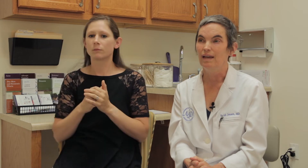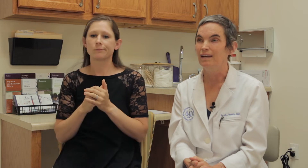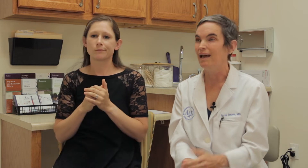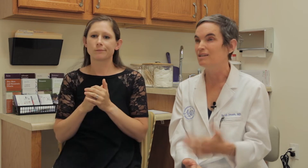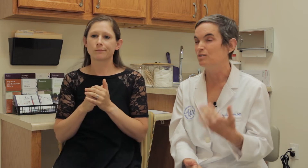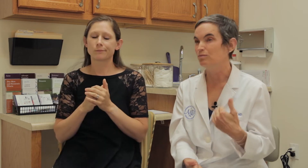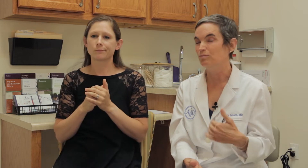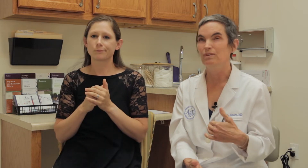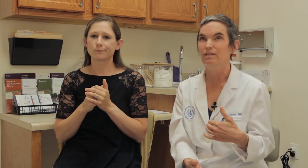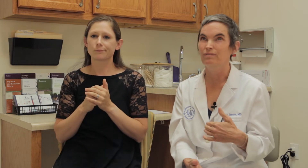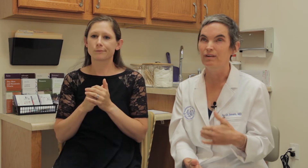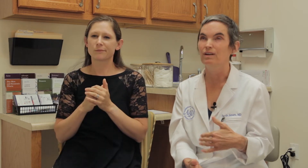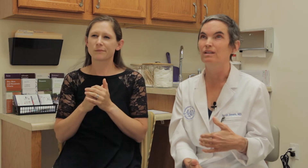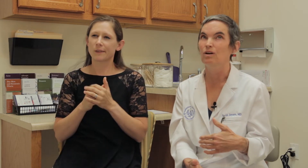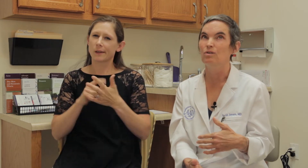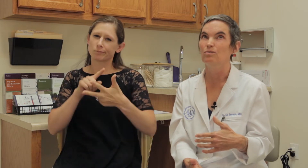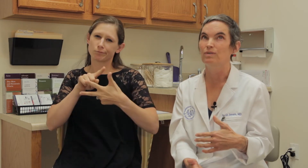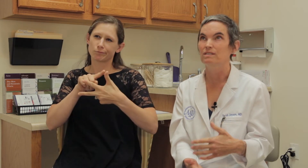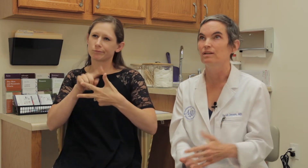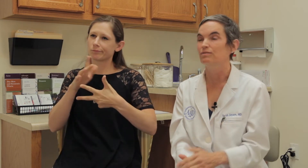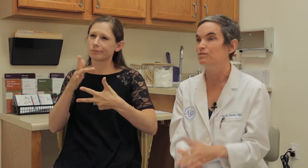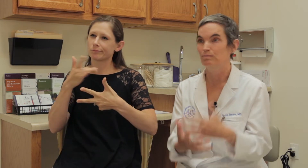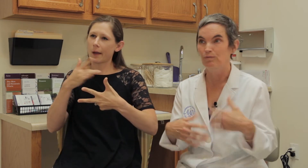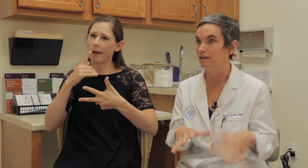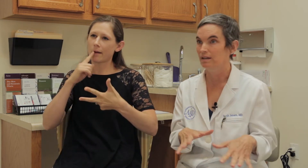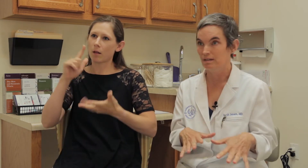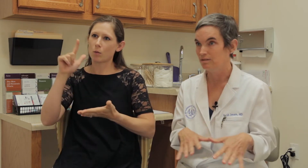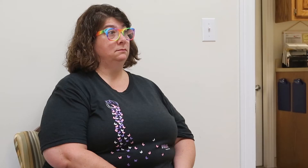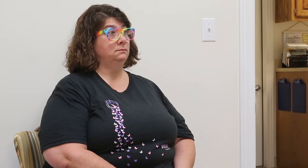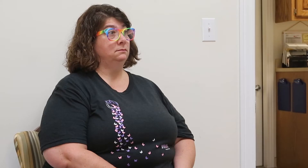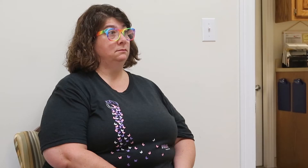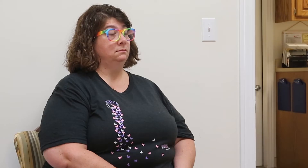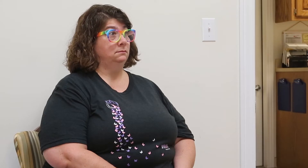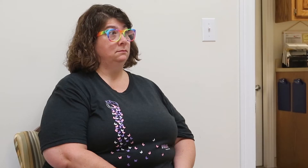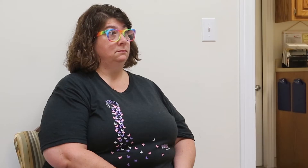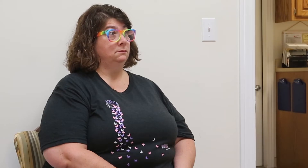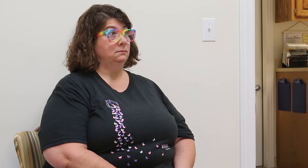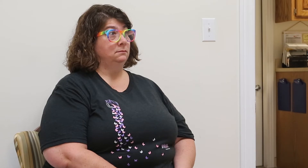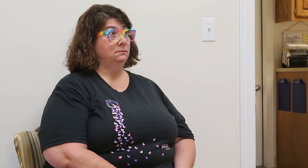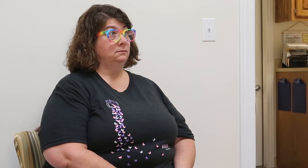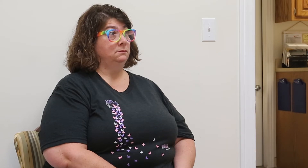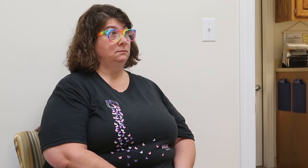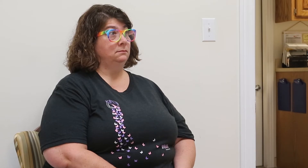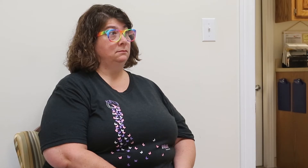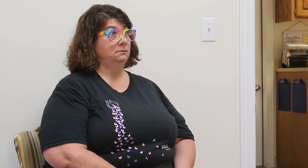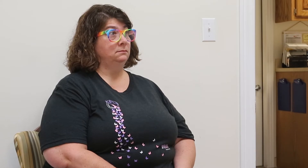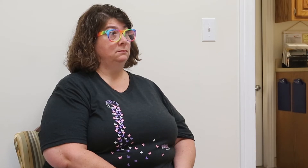and it has a very low risk of moving throughout the body. It won't metastasize.